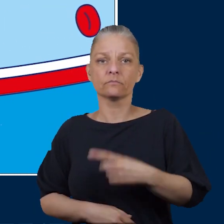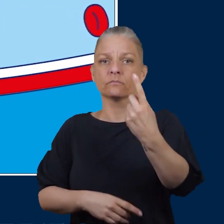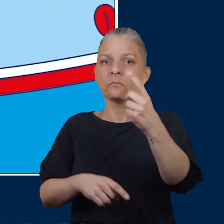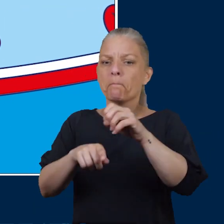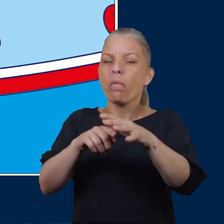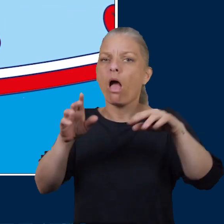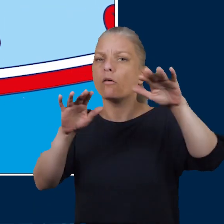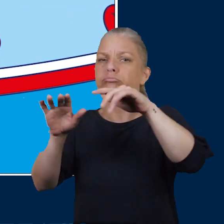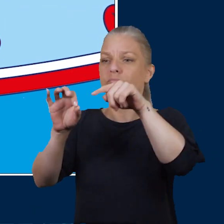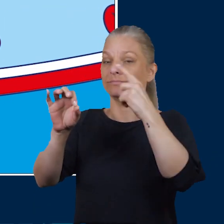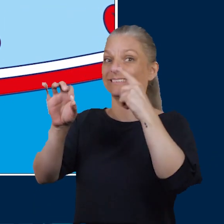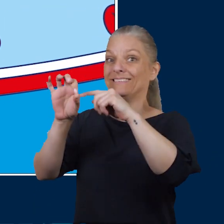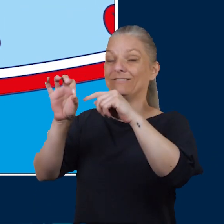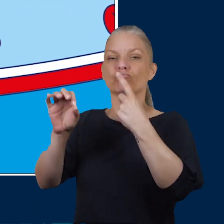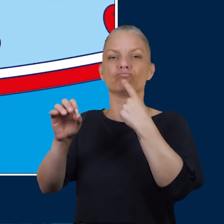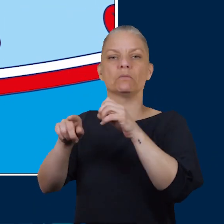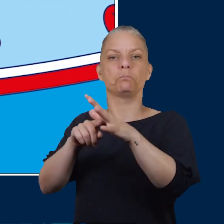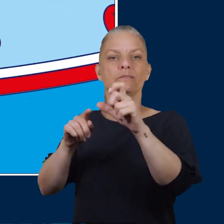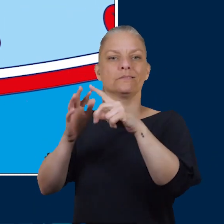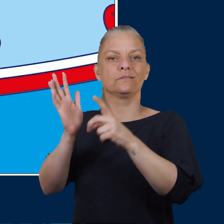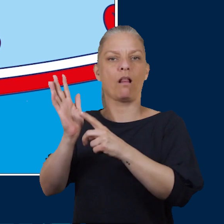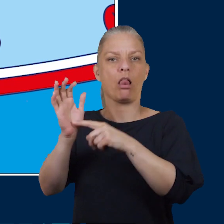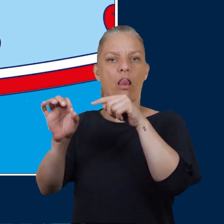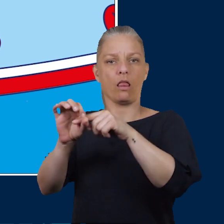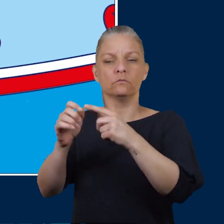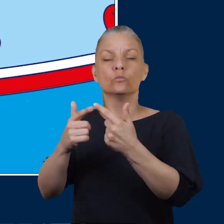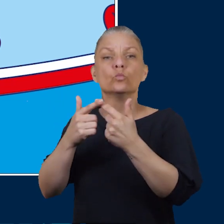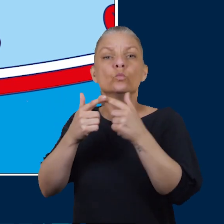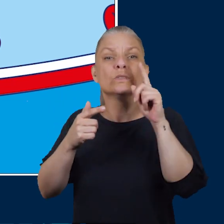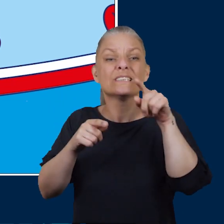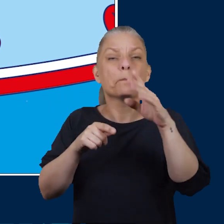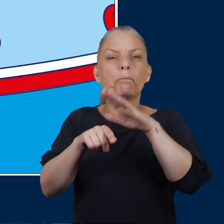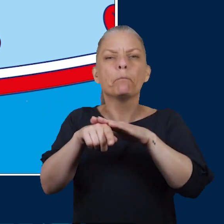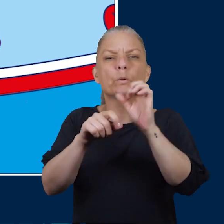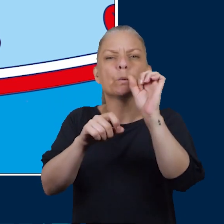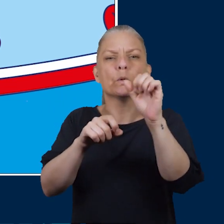up of individual red blood cells. When there is too much glucose also called sugar in the